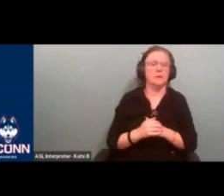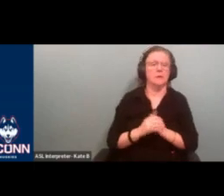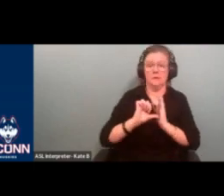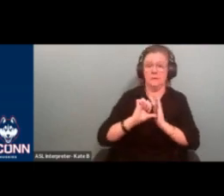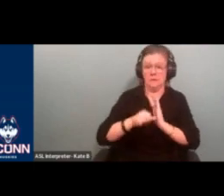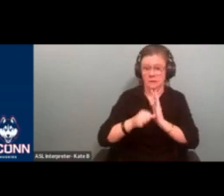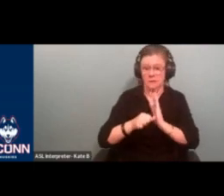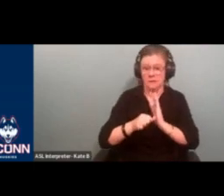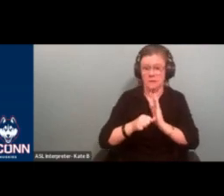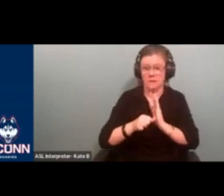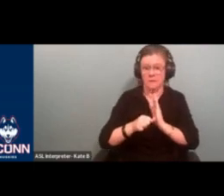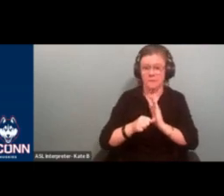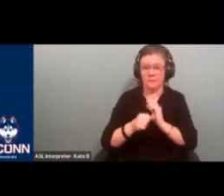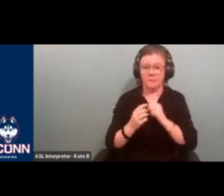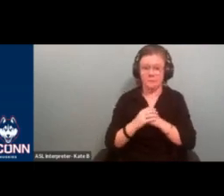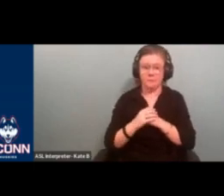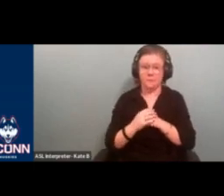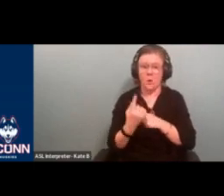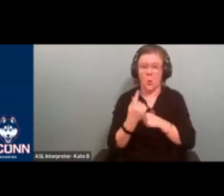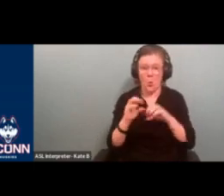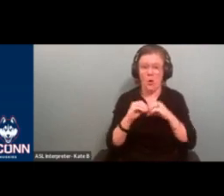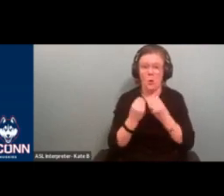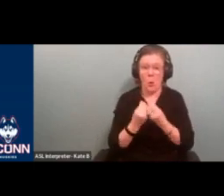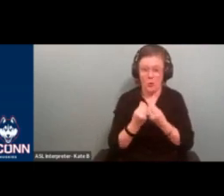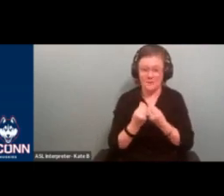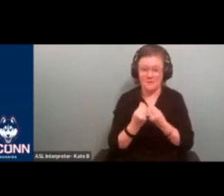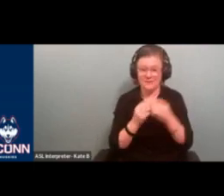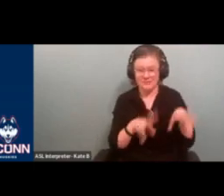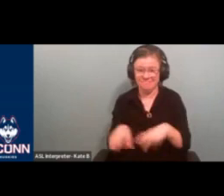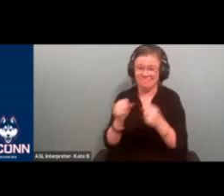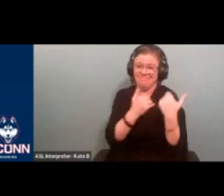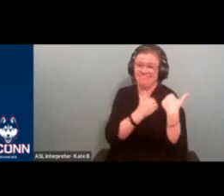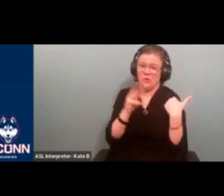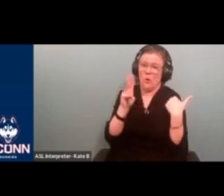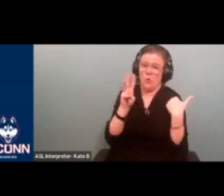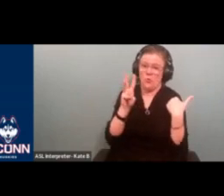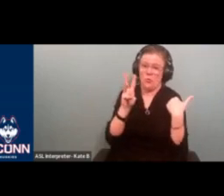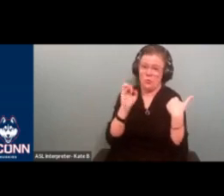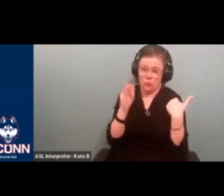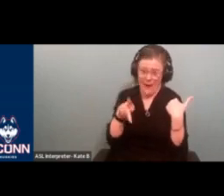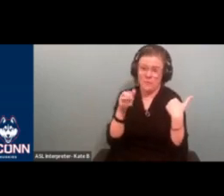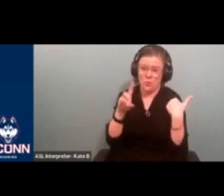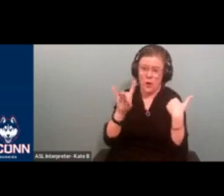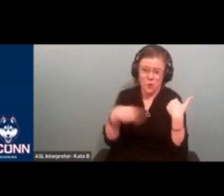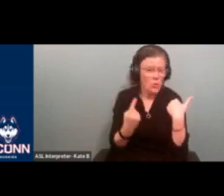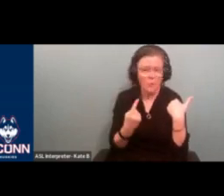no one organization can do wrap around on their own. It really requires collaboration with